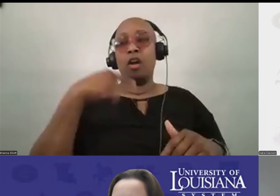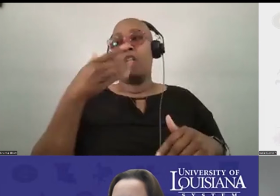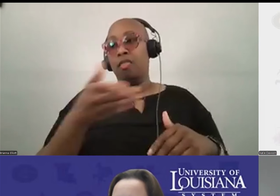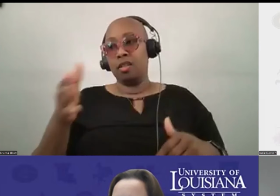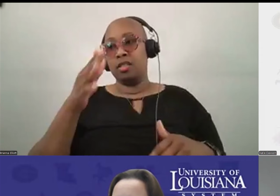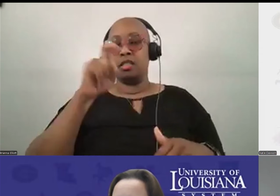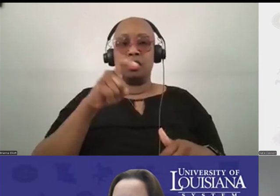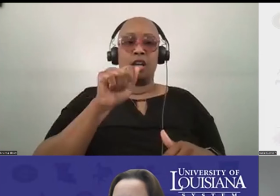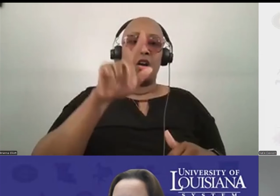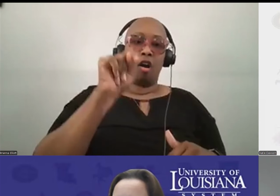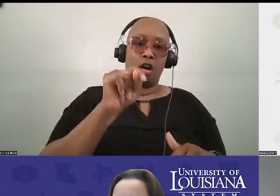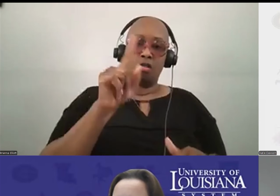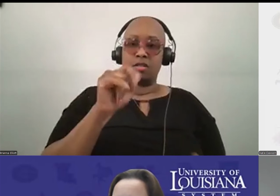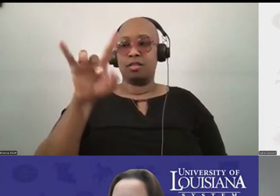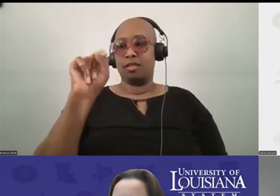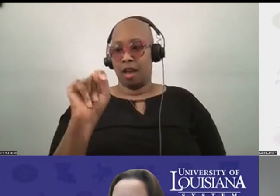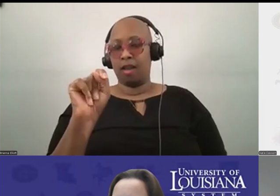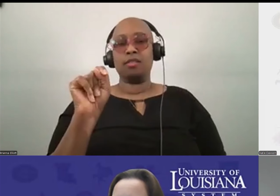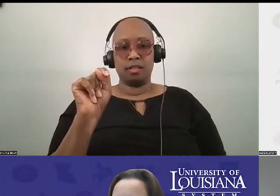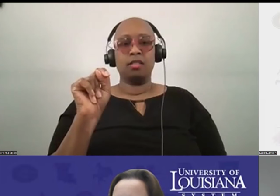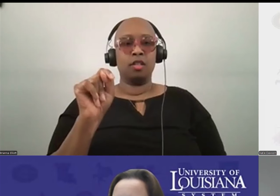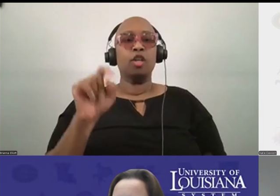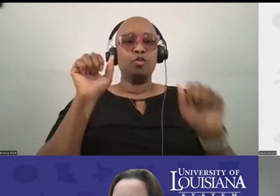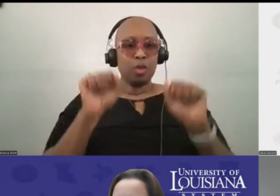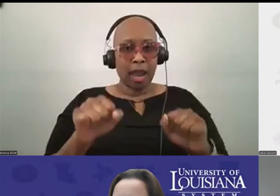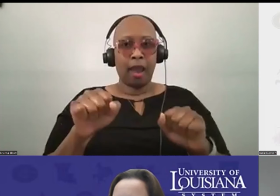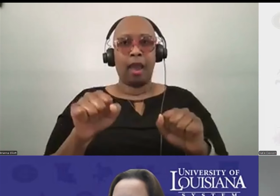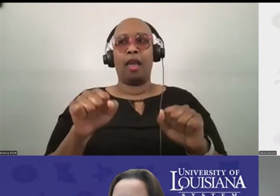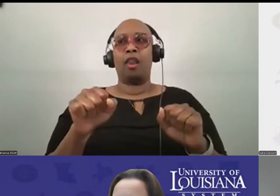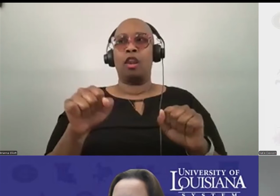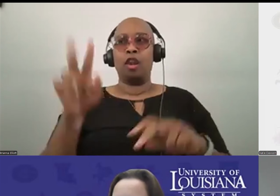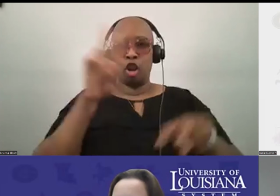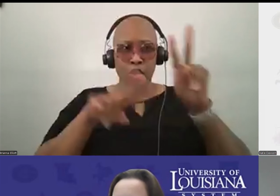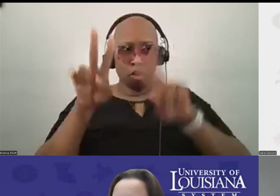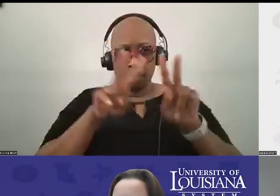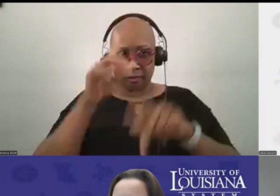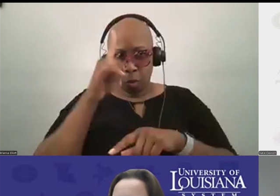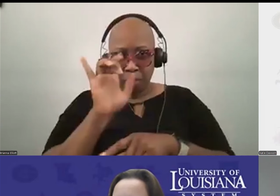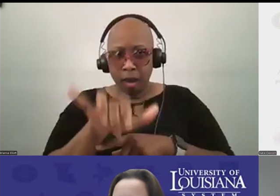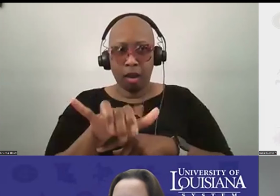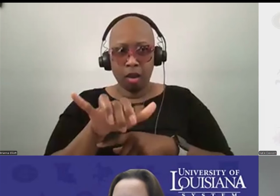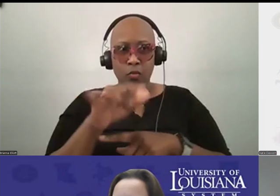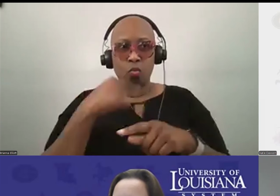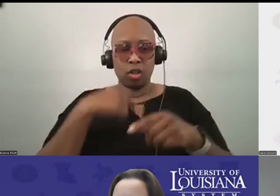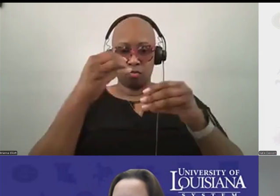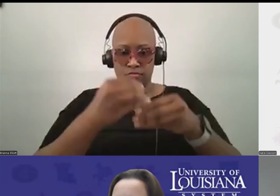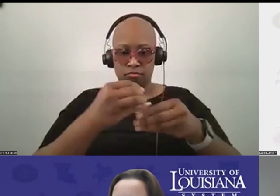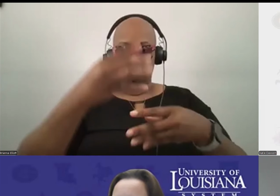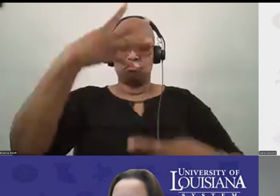or those types of pieces, then that's what you can be looking for when you look up those guidelines.